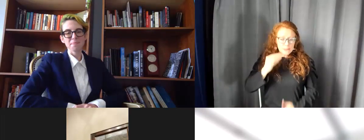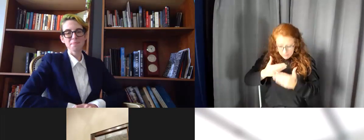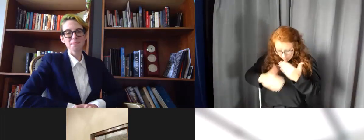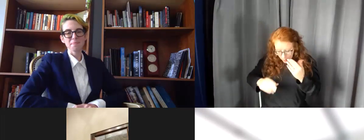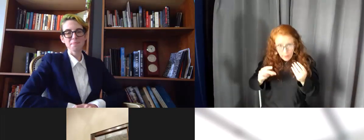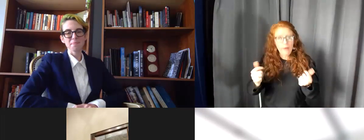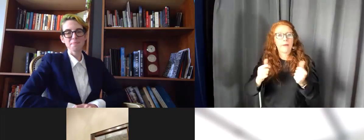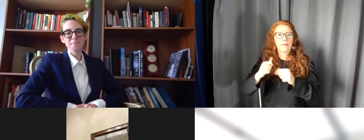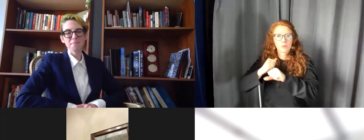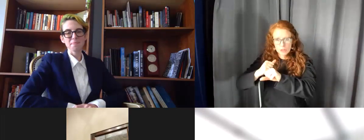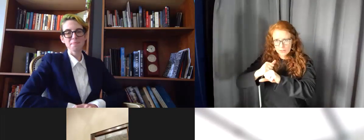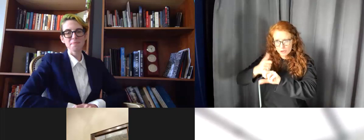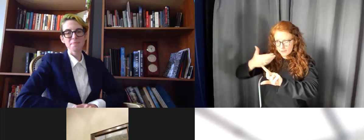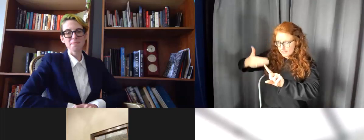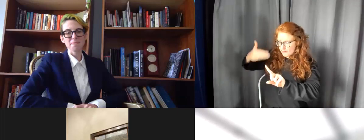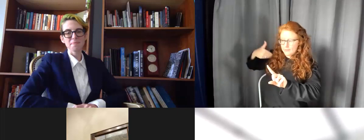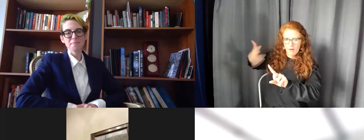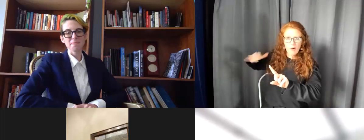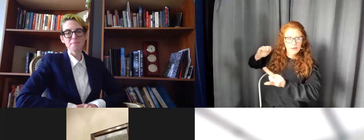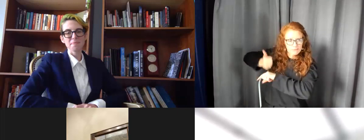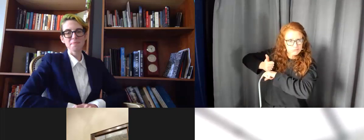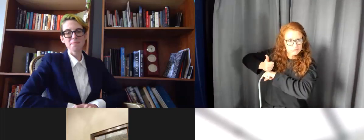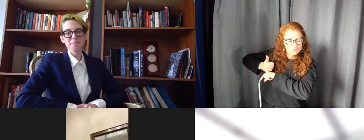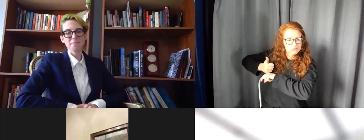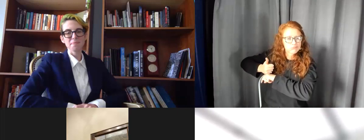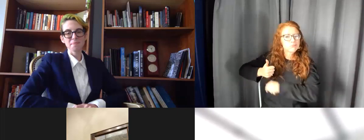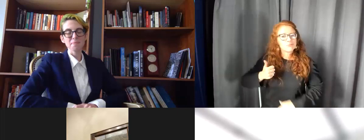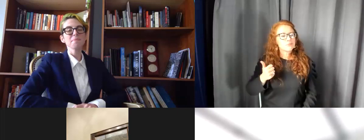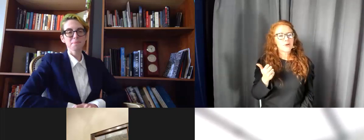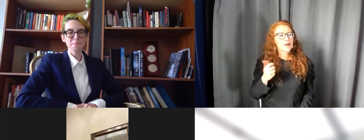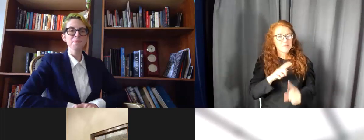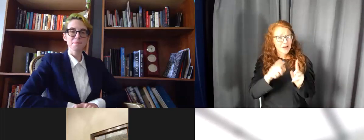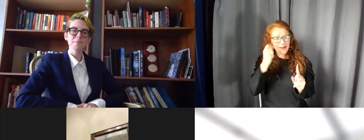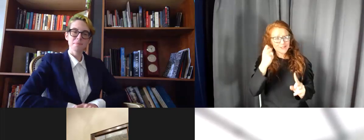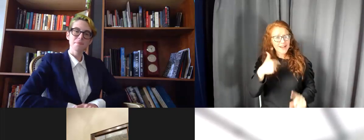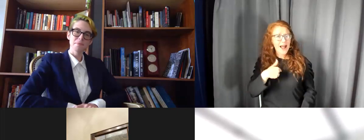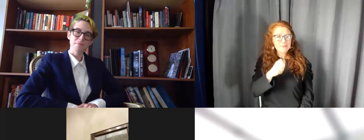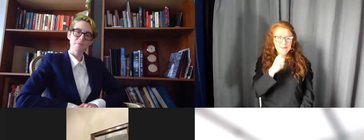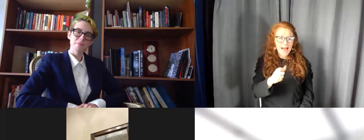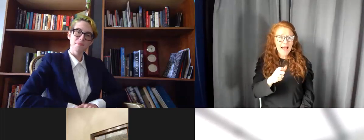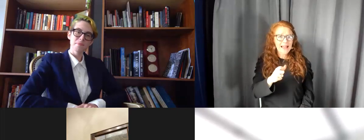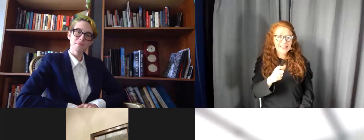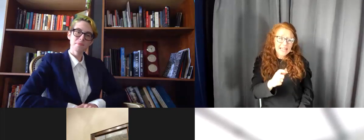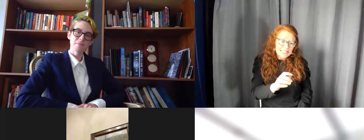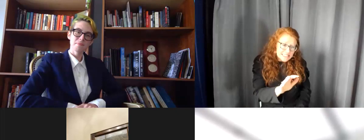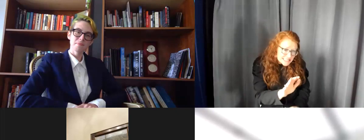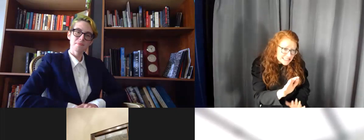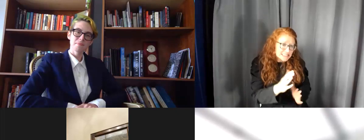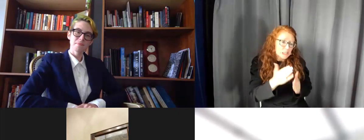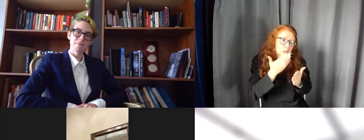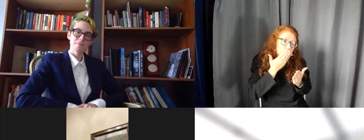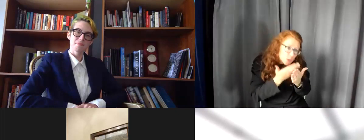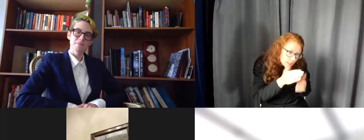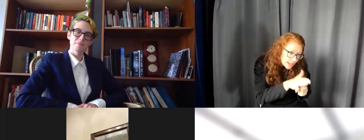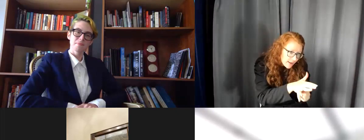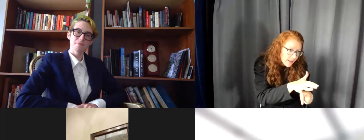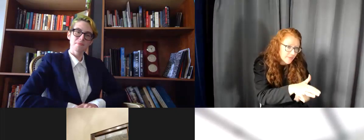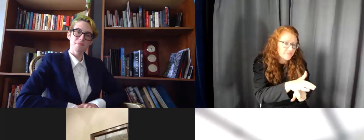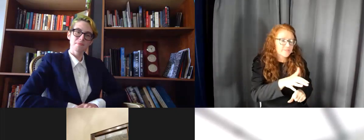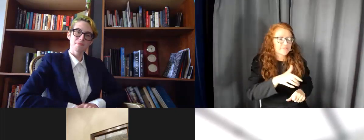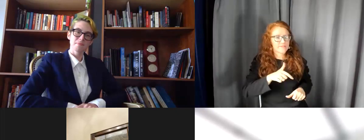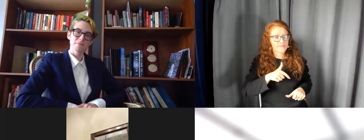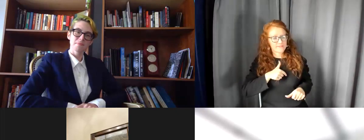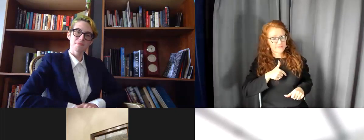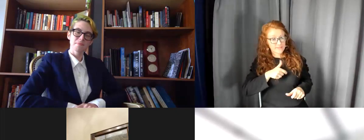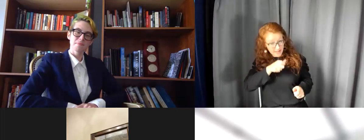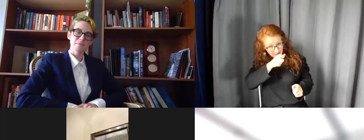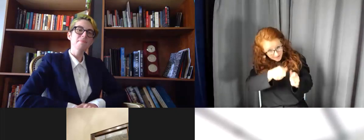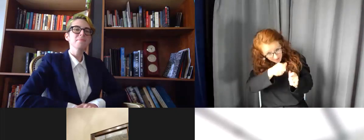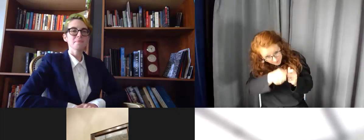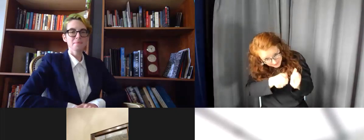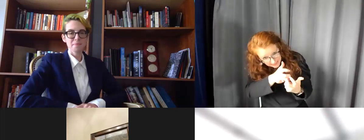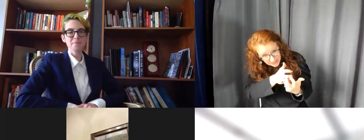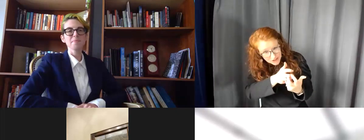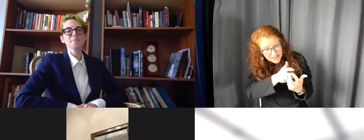Jordan Radford: it it isn't. we're we're not striving for the bare minimum. Here we are striving for accommodation, and we're sharing for access. There's a huge difference